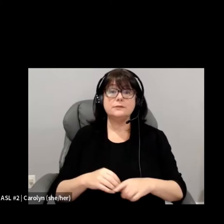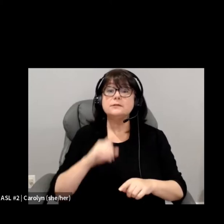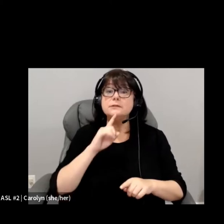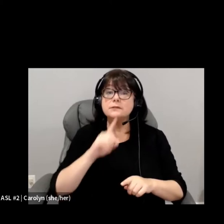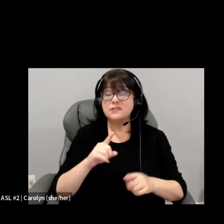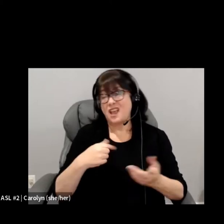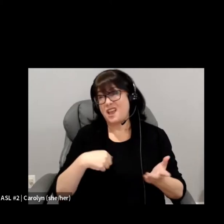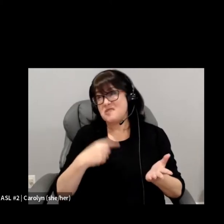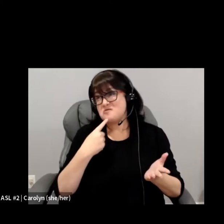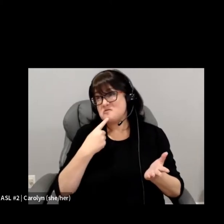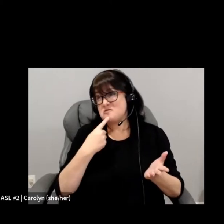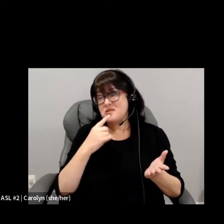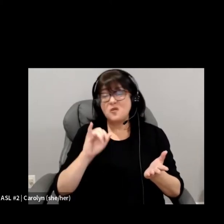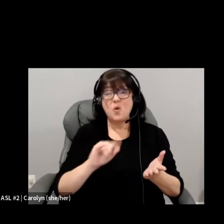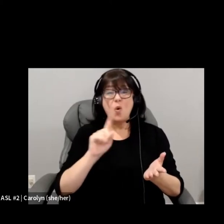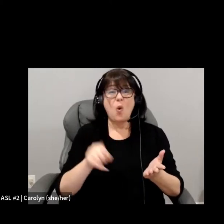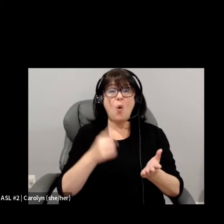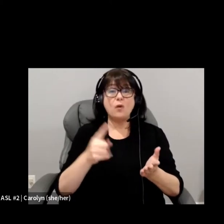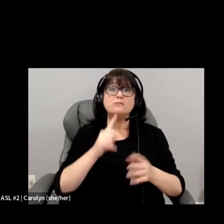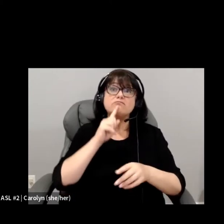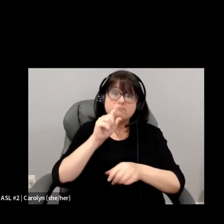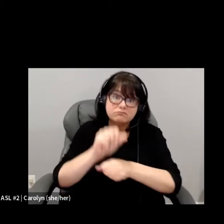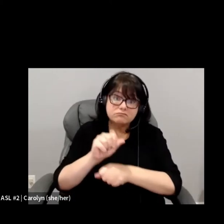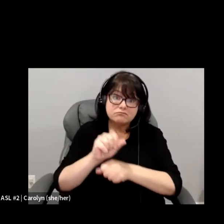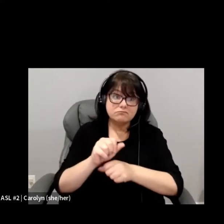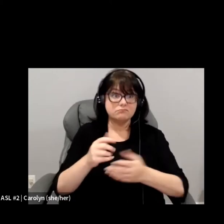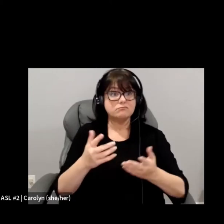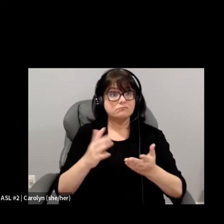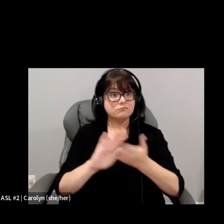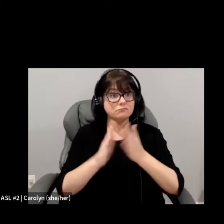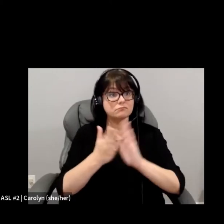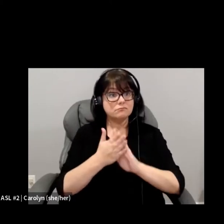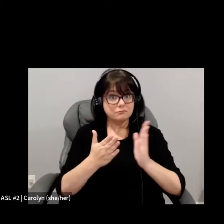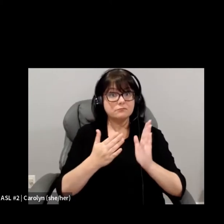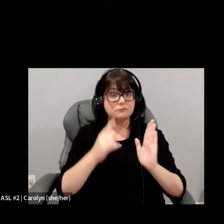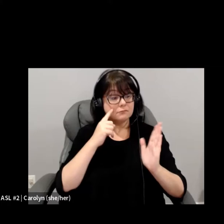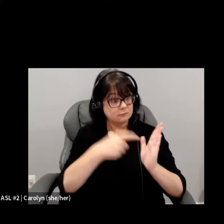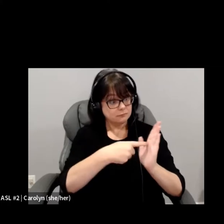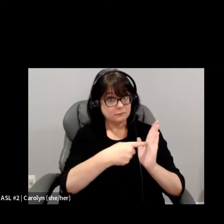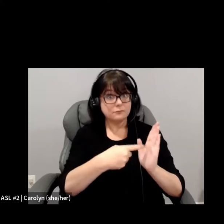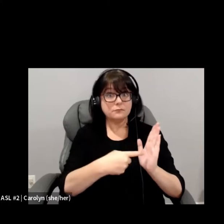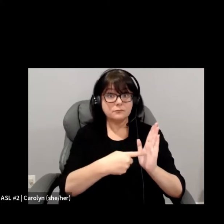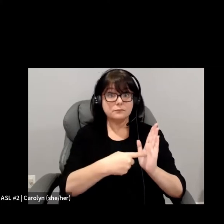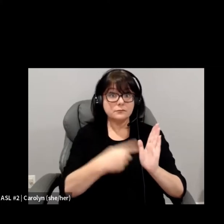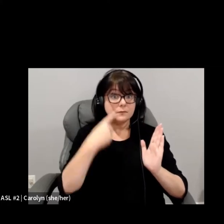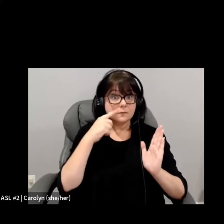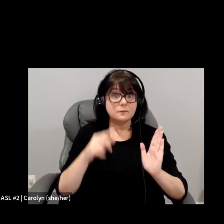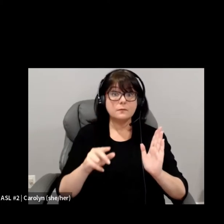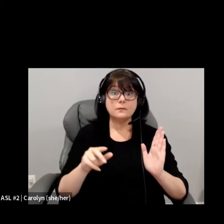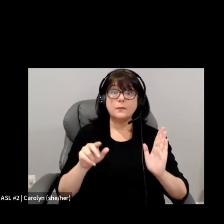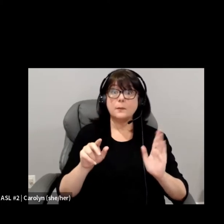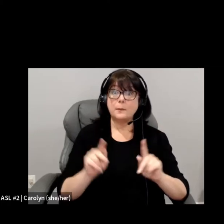SAY, IN MY VIEW, TO BECOME AN ACHIEVEMENT FOR PEOPLE WITH DISABILITIES WHEN THE BOARD